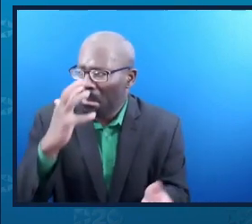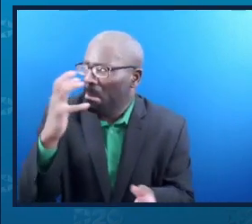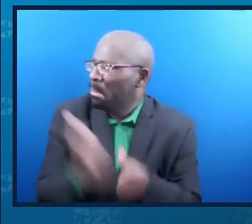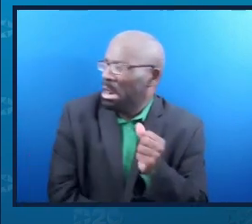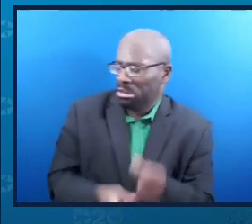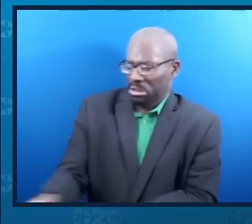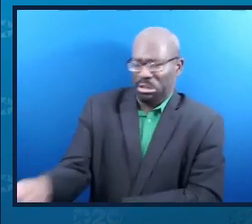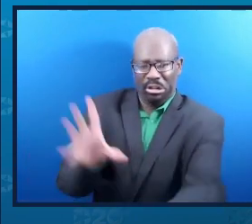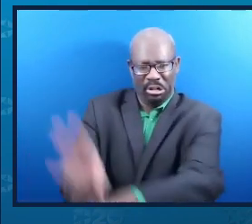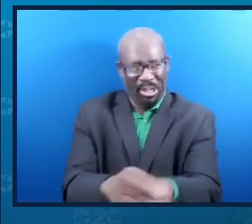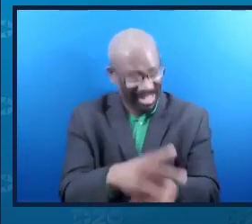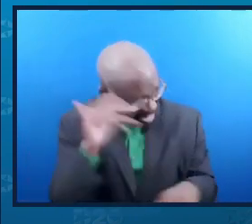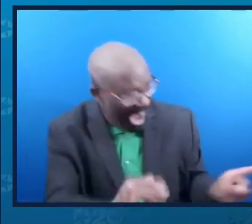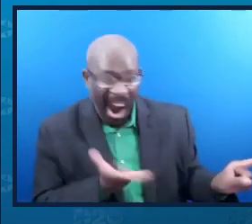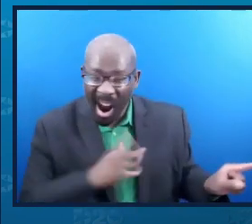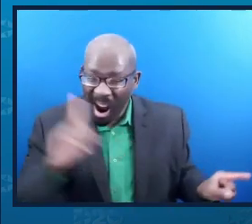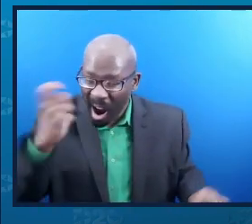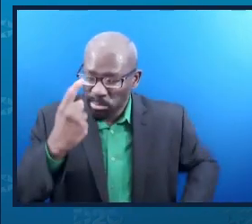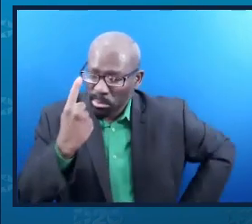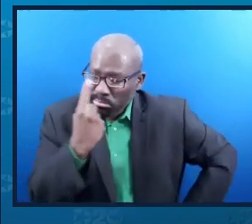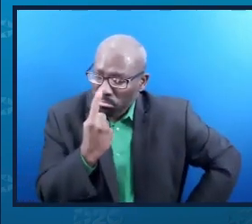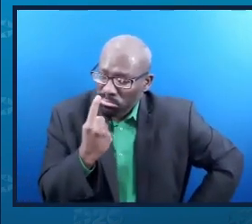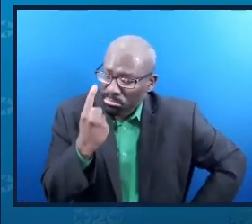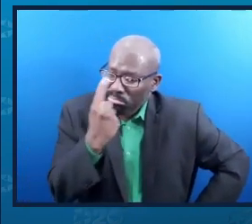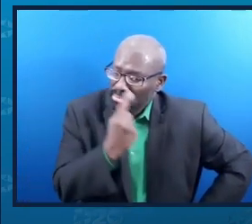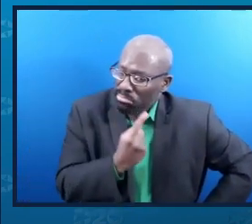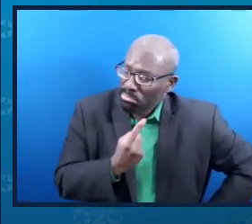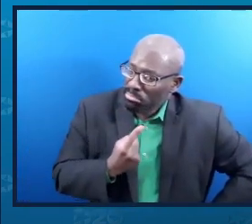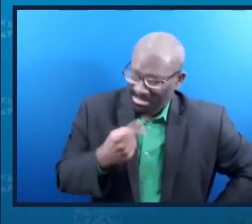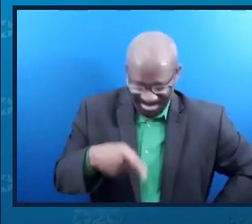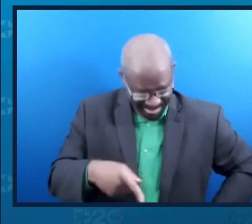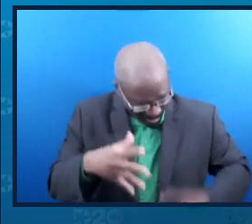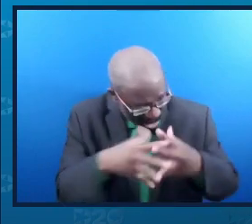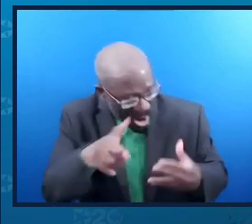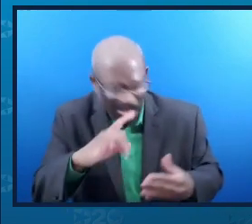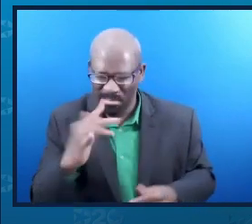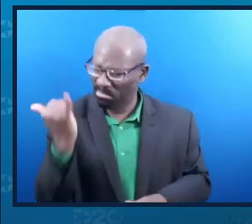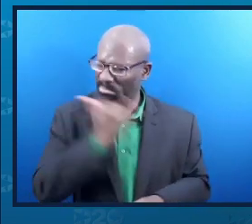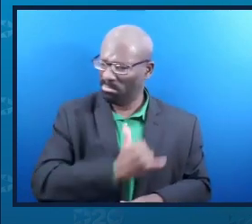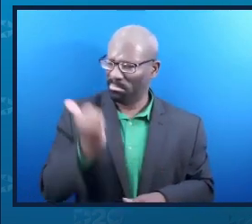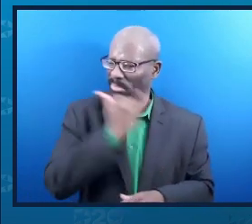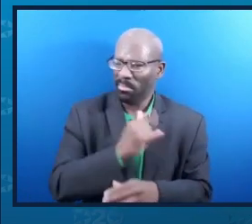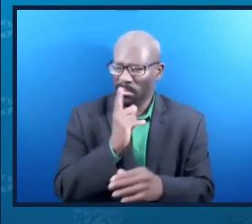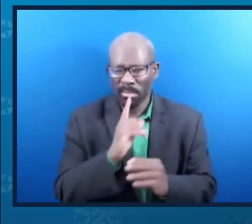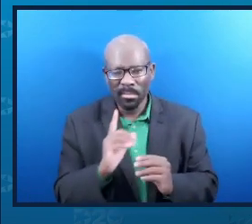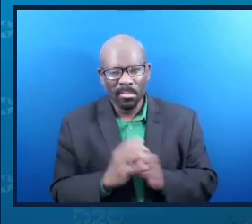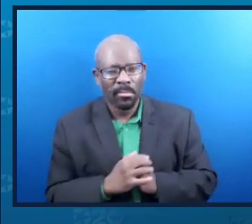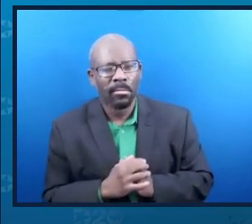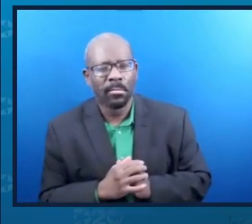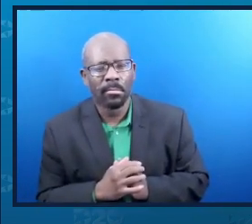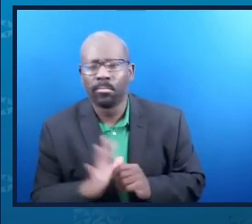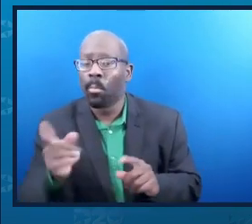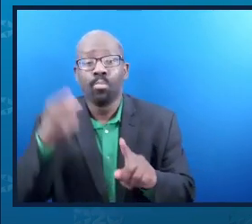WHAT IS THE POINT?